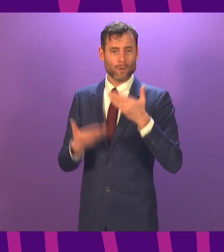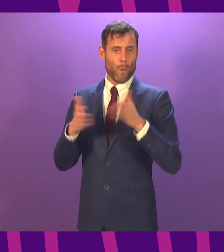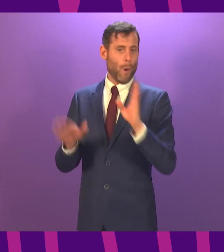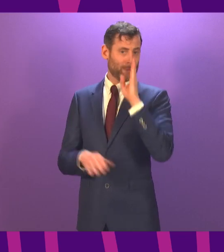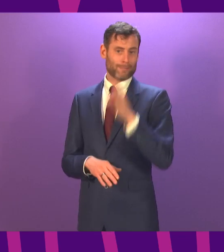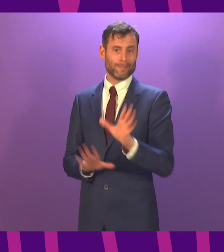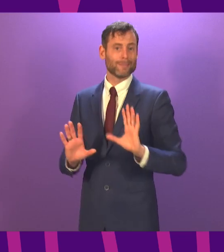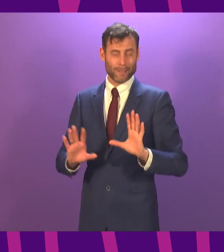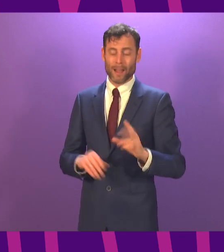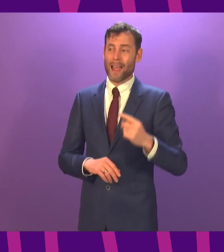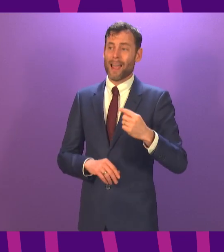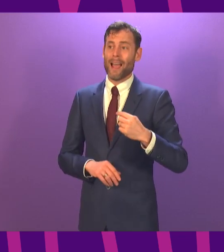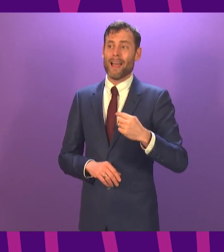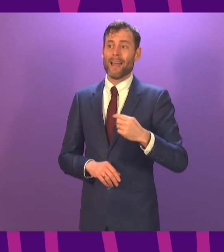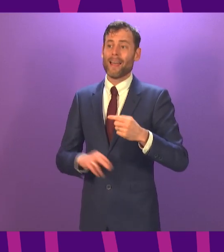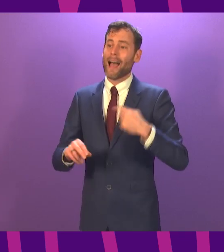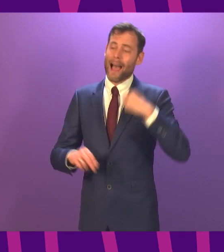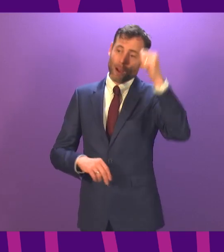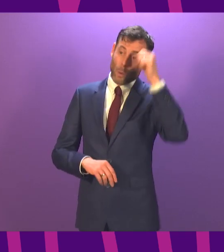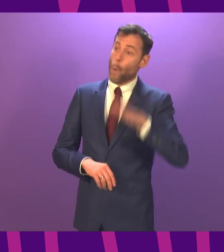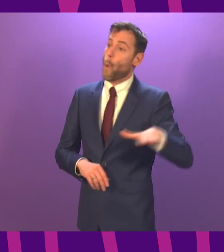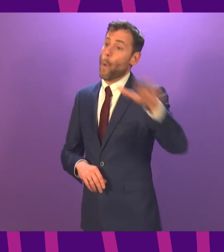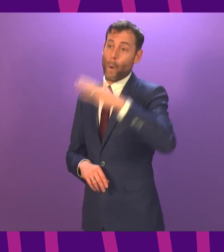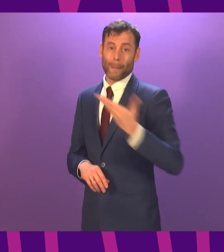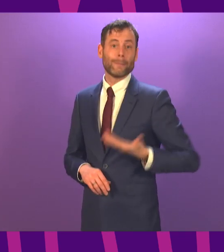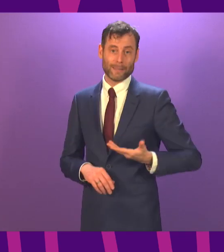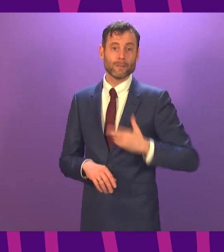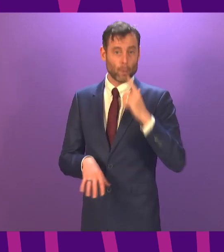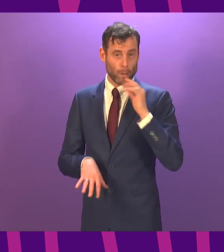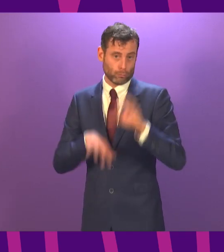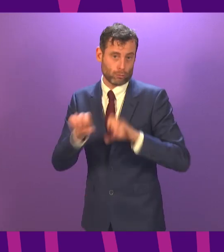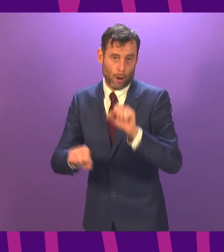be able to compensate every individual and every business for every loss that the pandemic